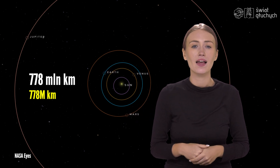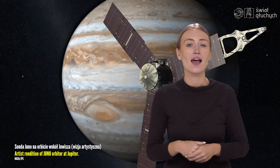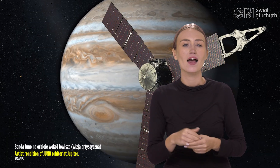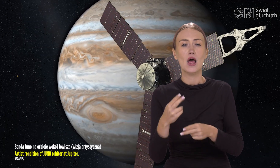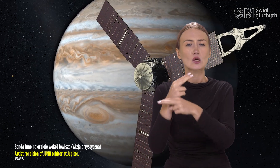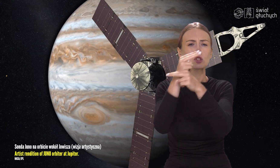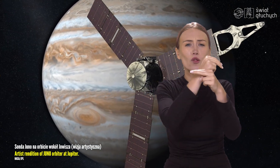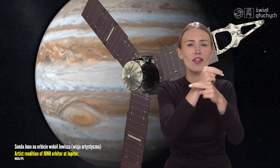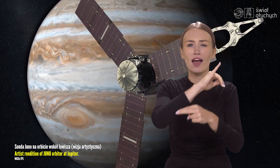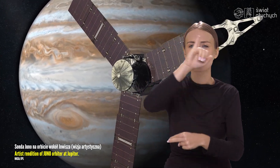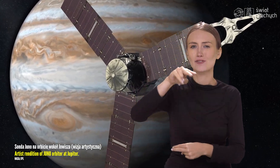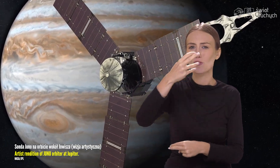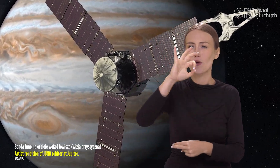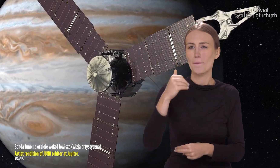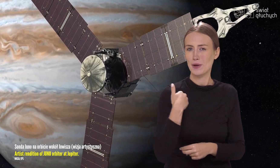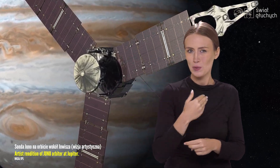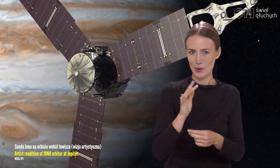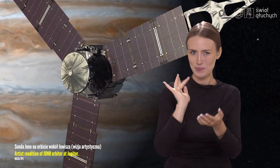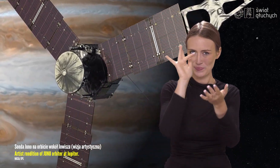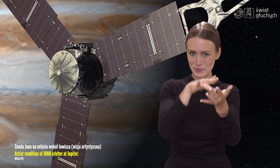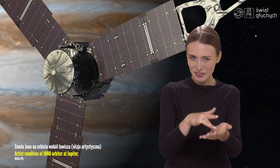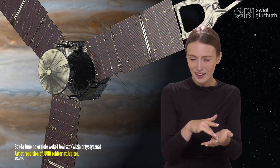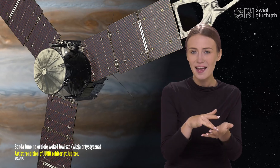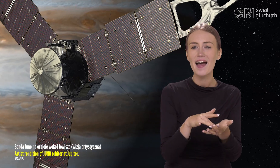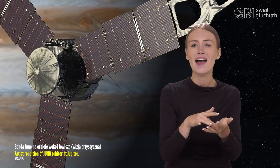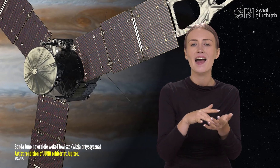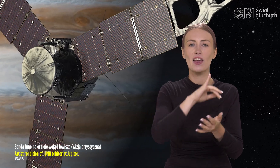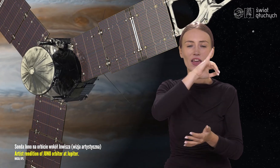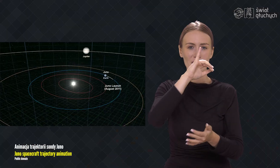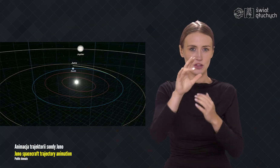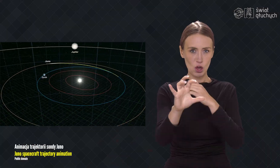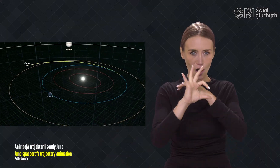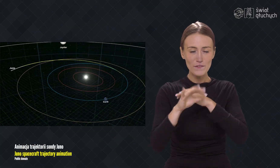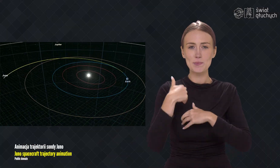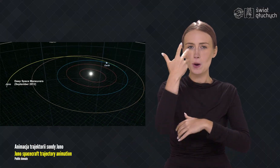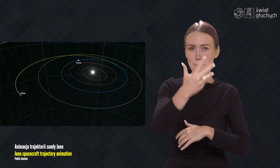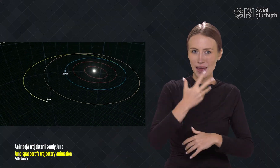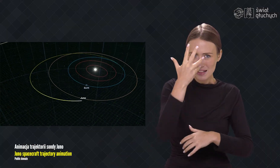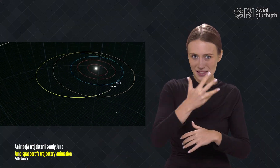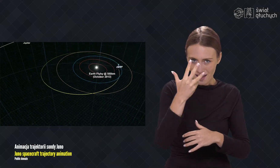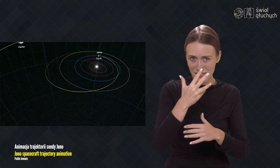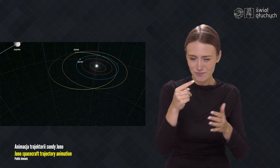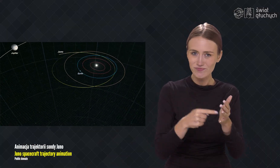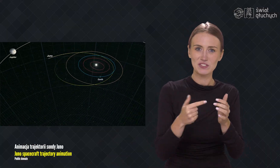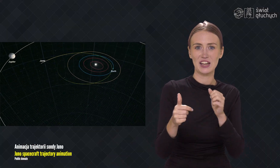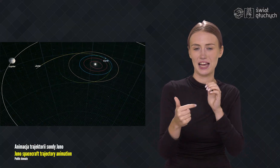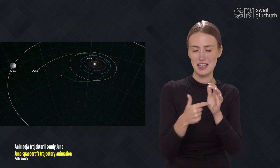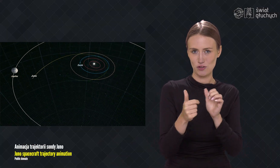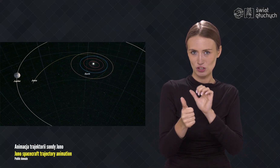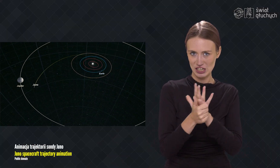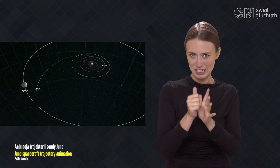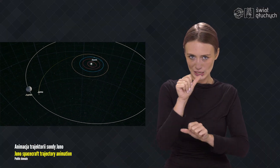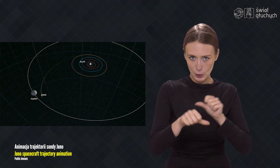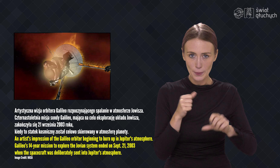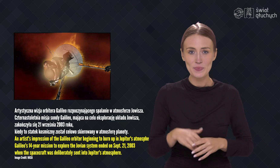• NASA’s Juno probe, which arrived at Jupiter in 2016, traveled there for 5 years.